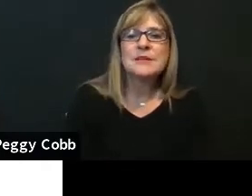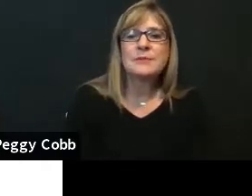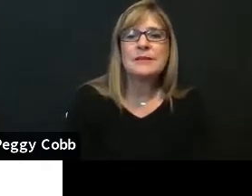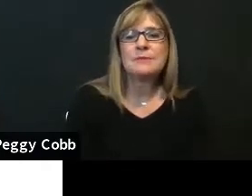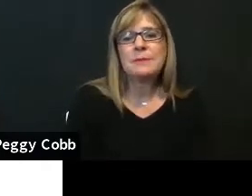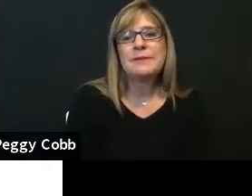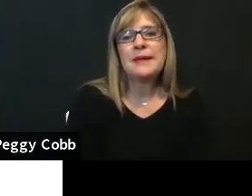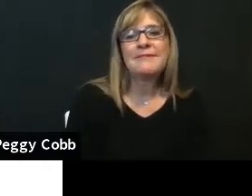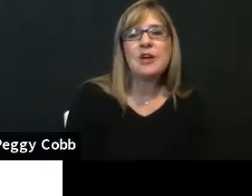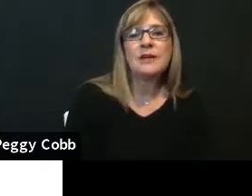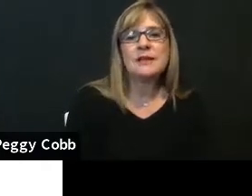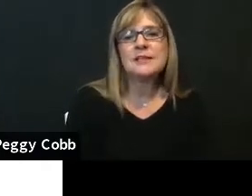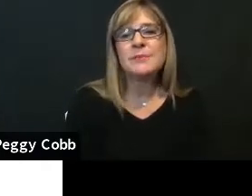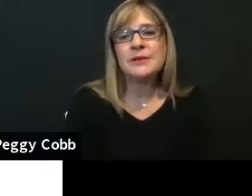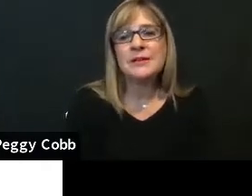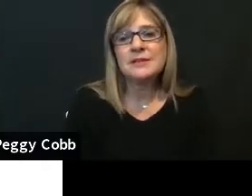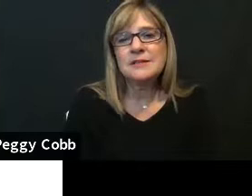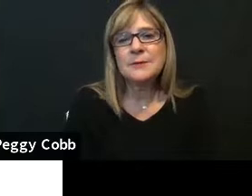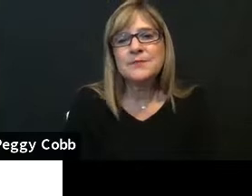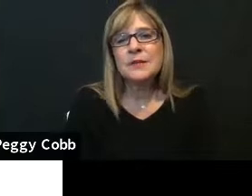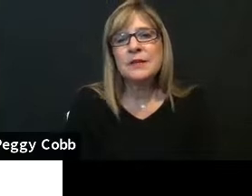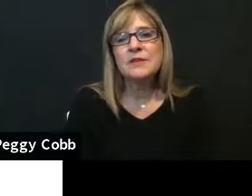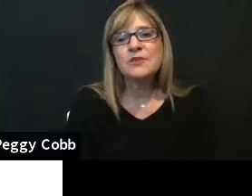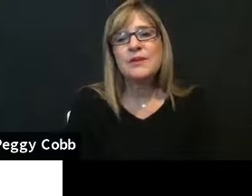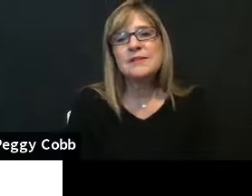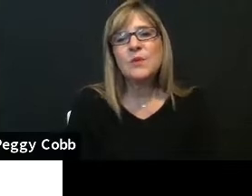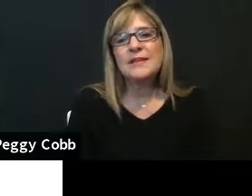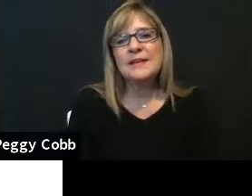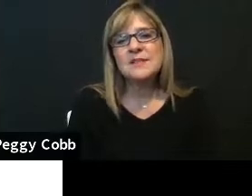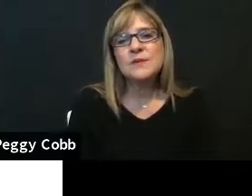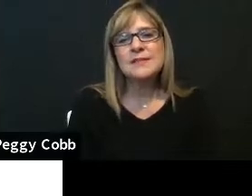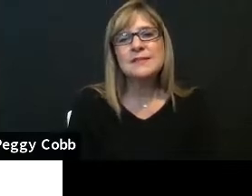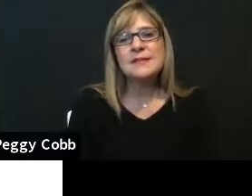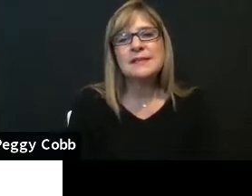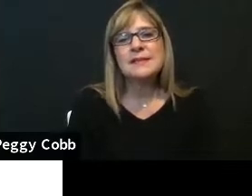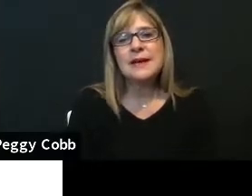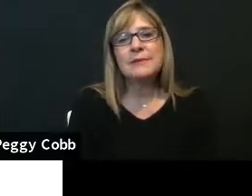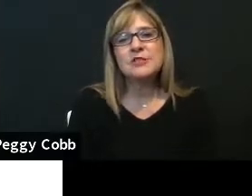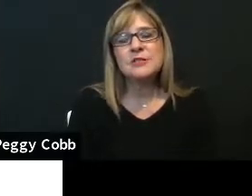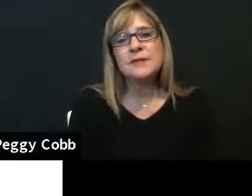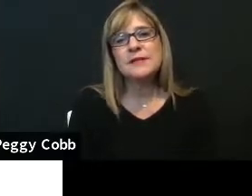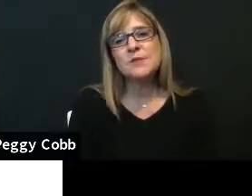something that maybe they have not yet experienced. The reason why YETS was established is because